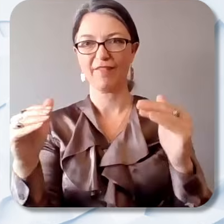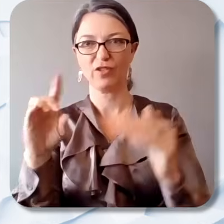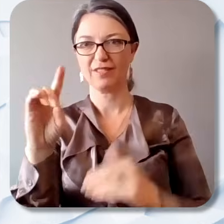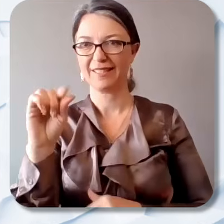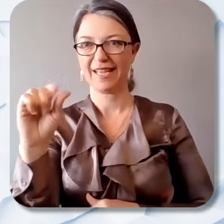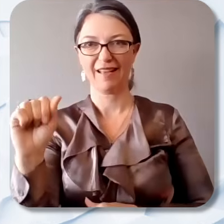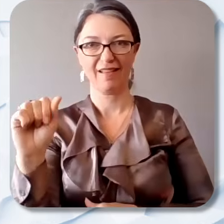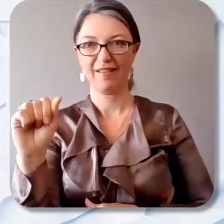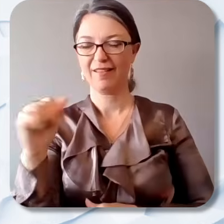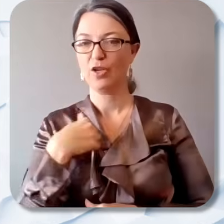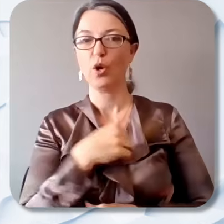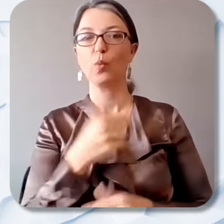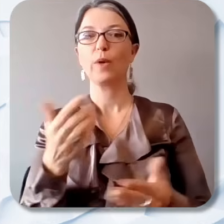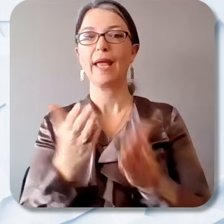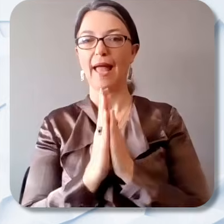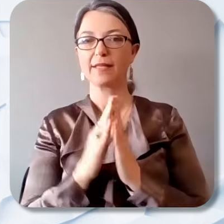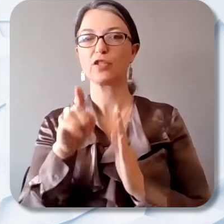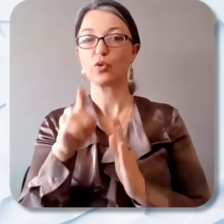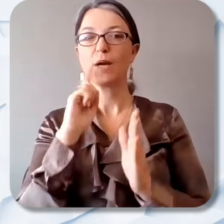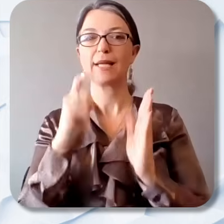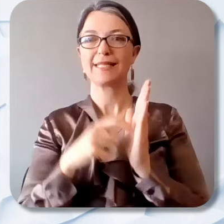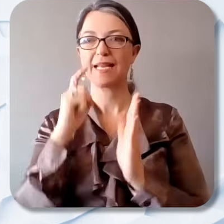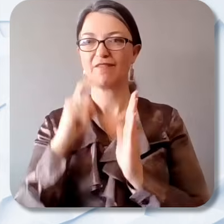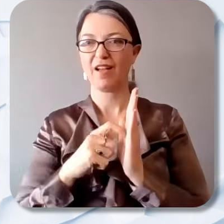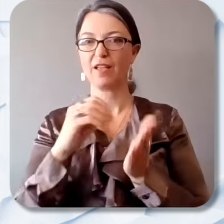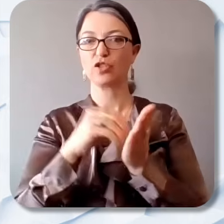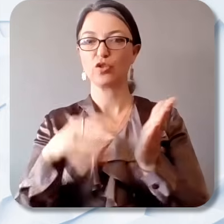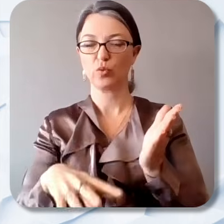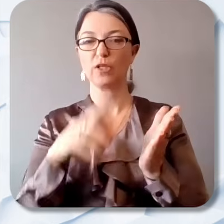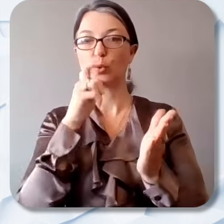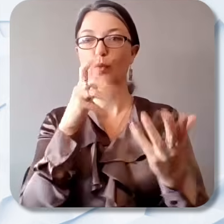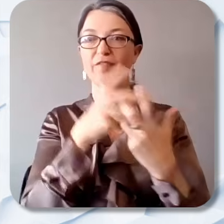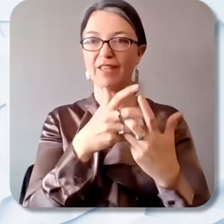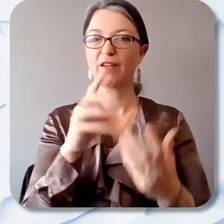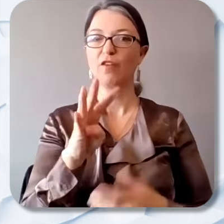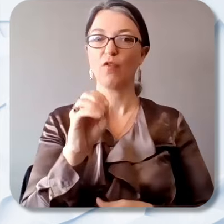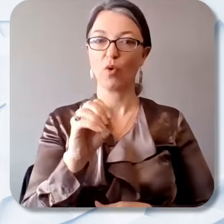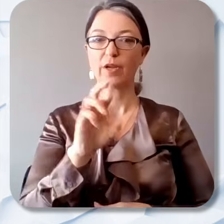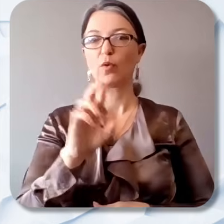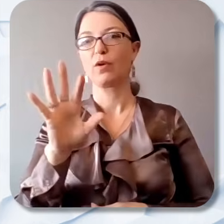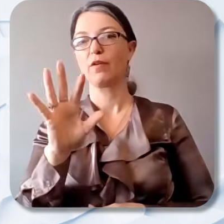We're just asking you to identify the students of the say, 40 or 500 students we provided